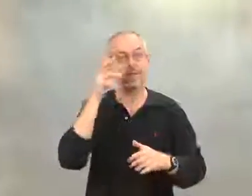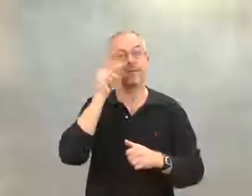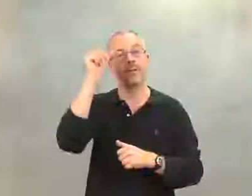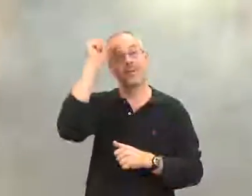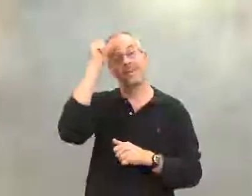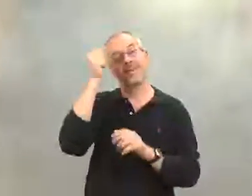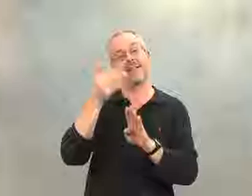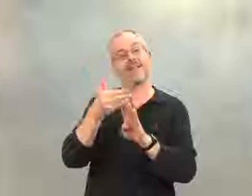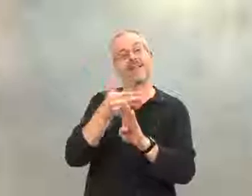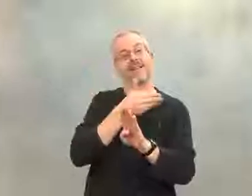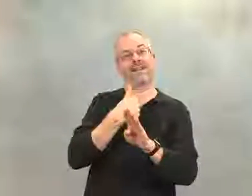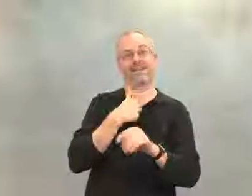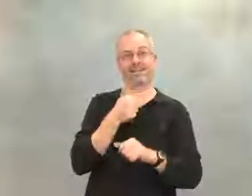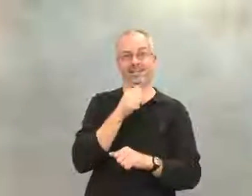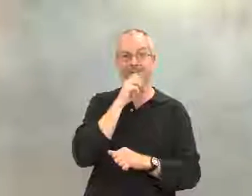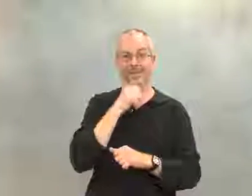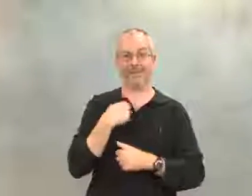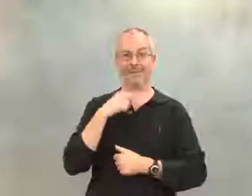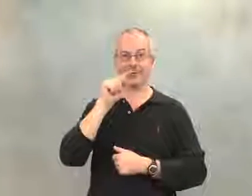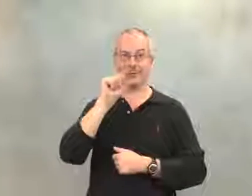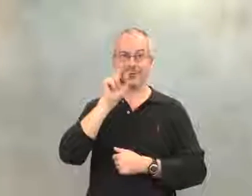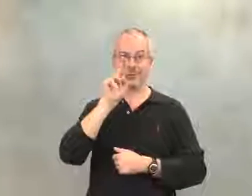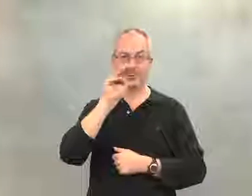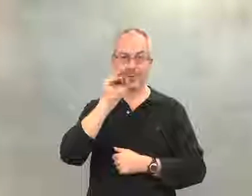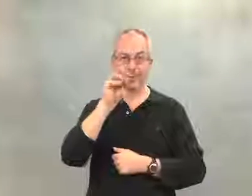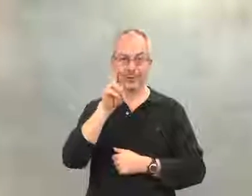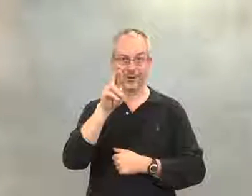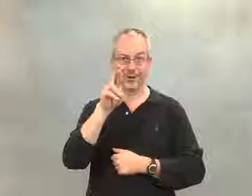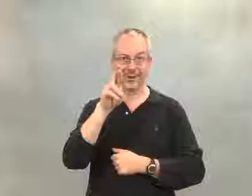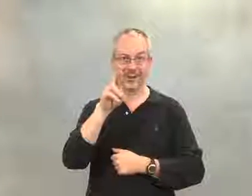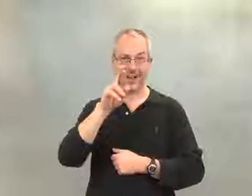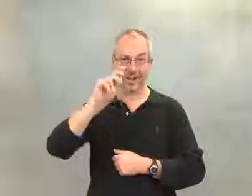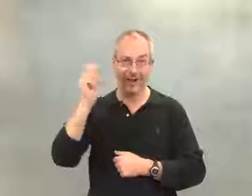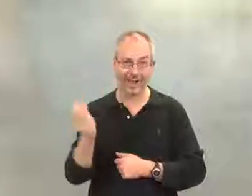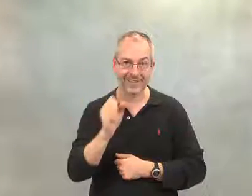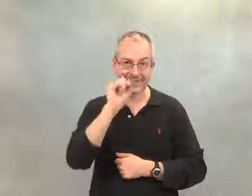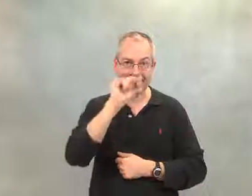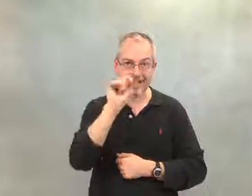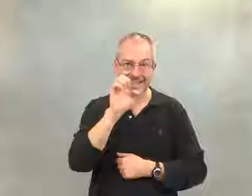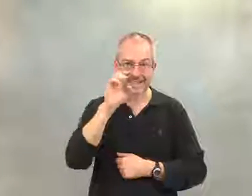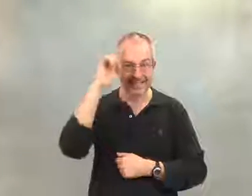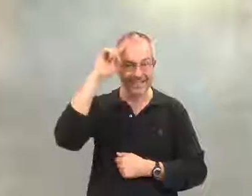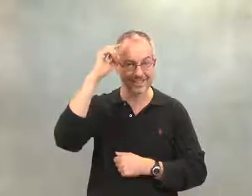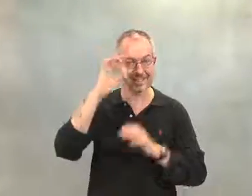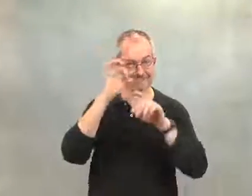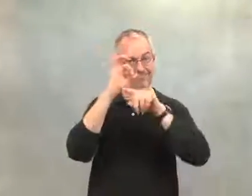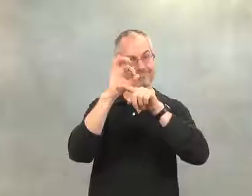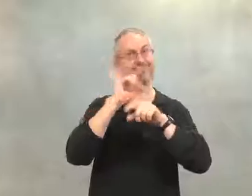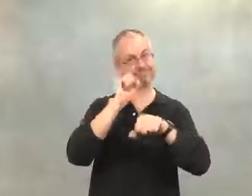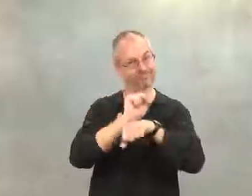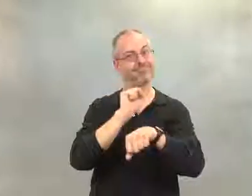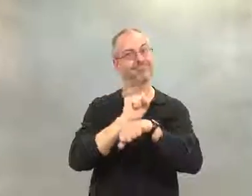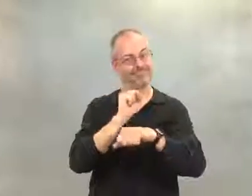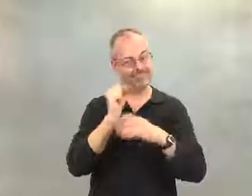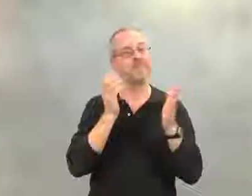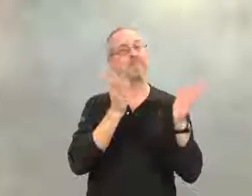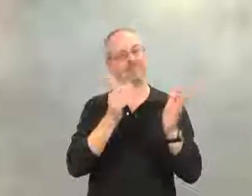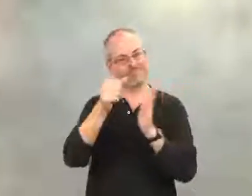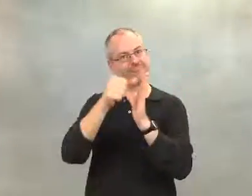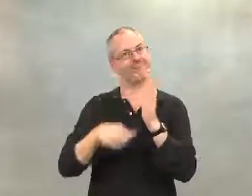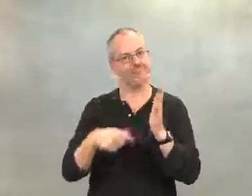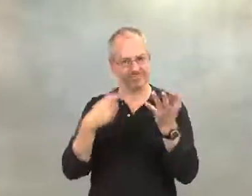She remembered when I was 10 years old, I had a tumor.